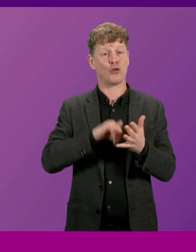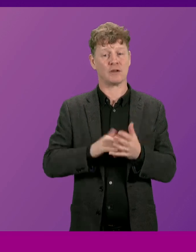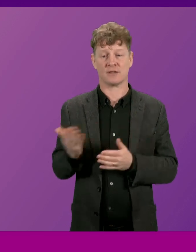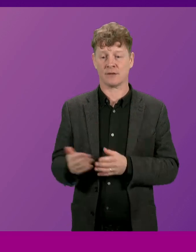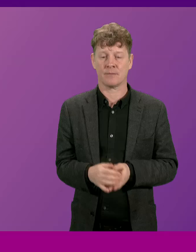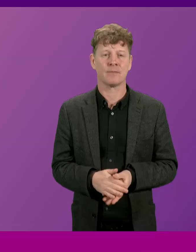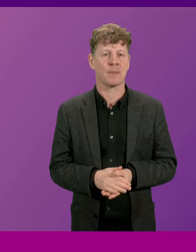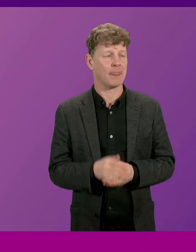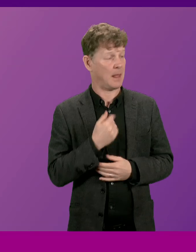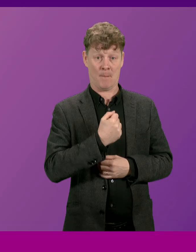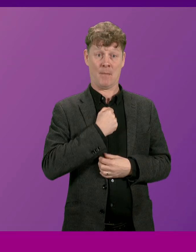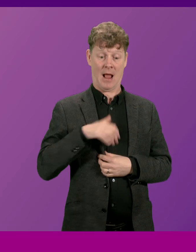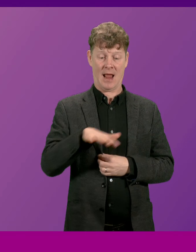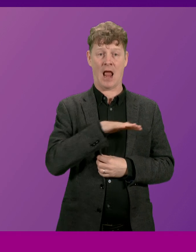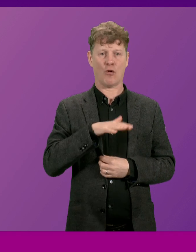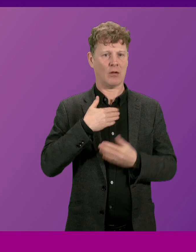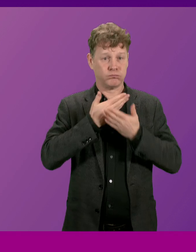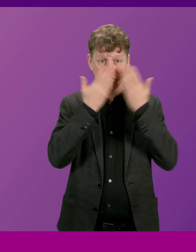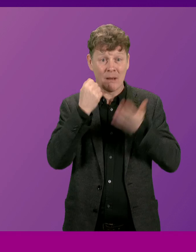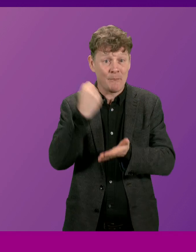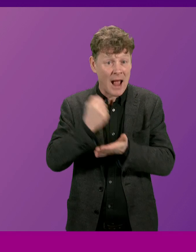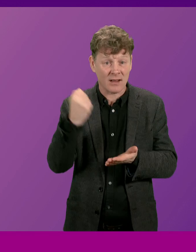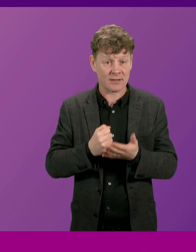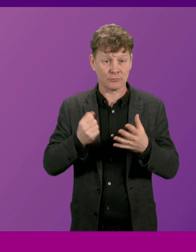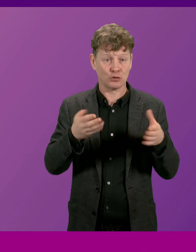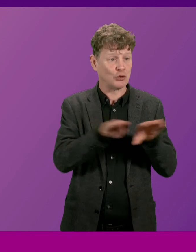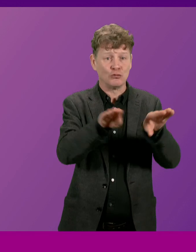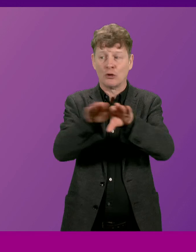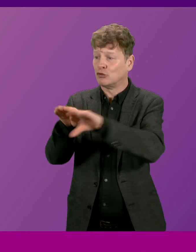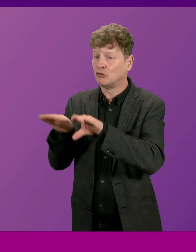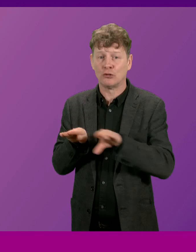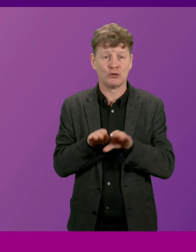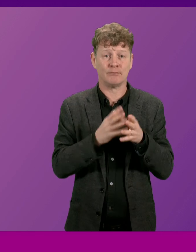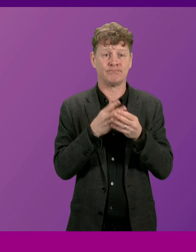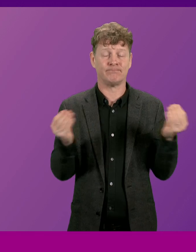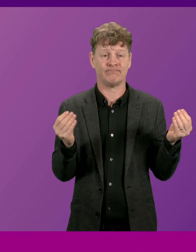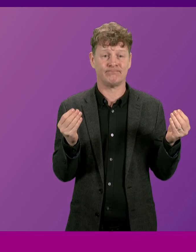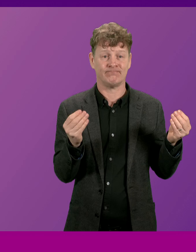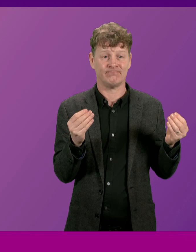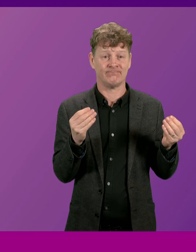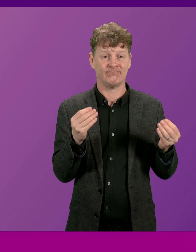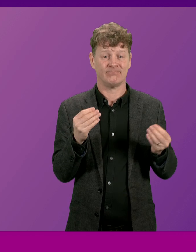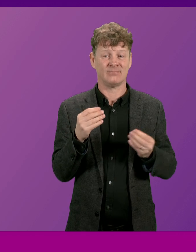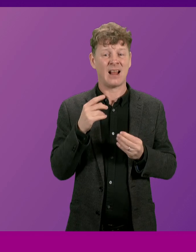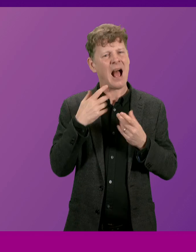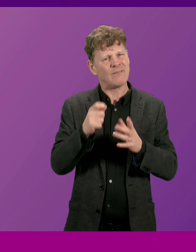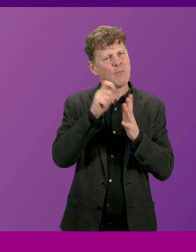My constituency has no banks—they have all deserted the communities that I serve. In Springburn town centre, however, there is a Crown post office. It is an anchor tenant